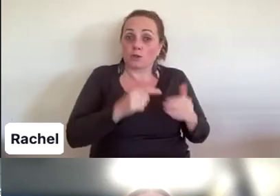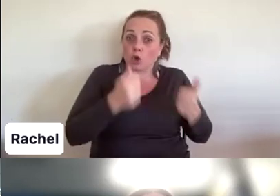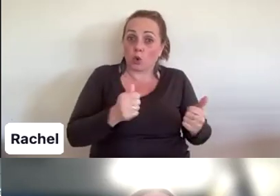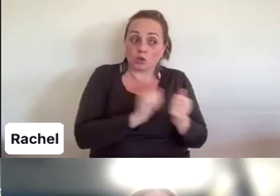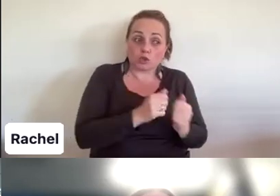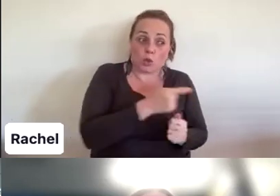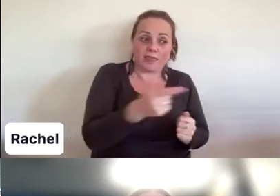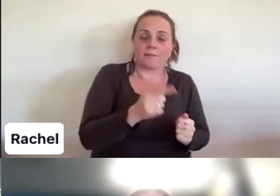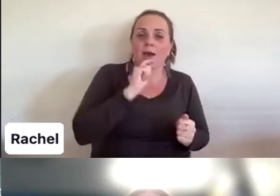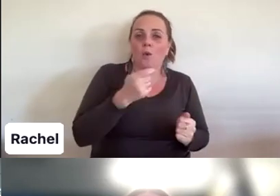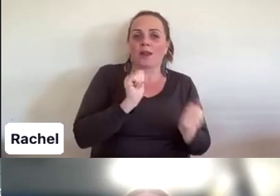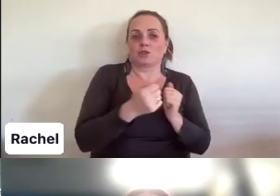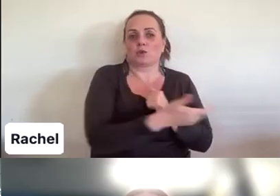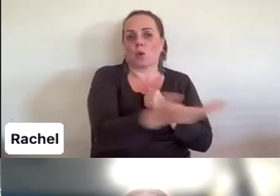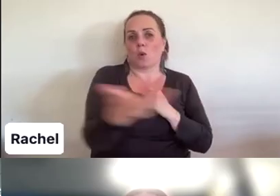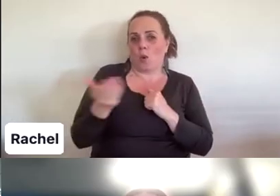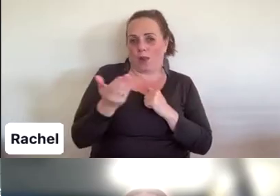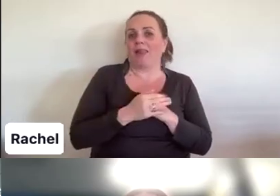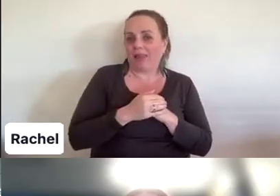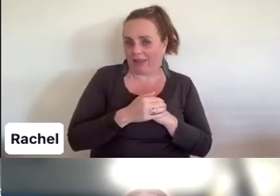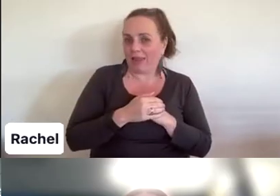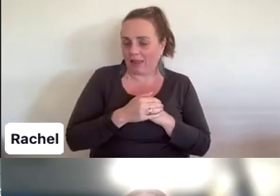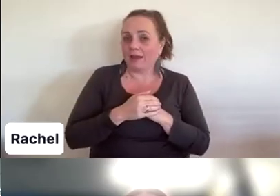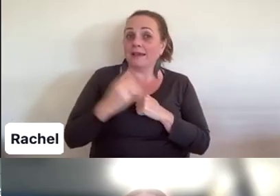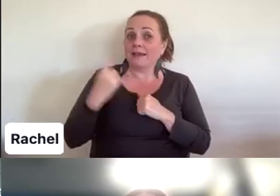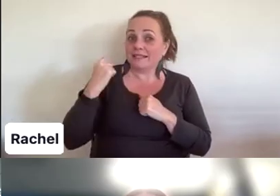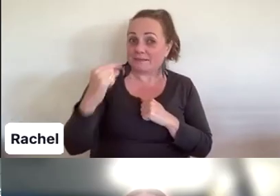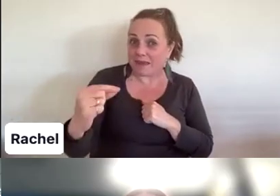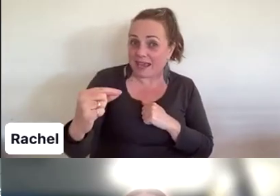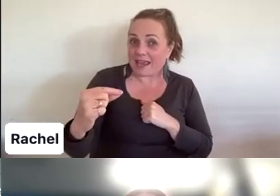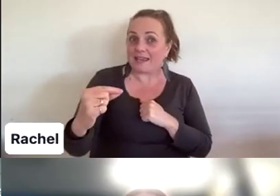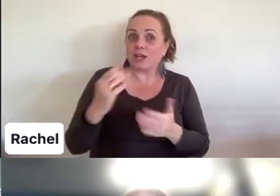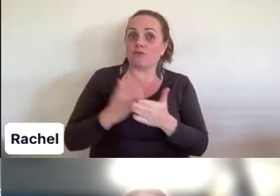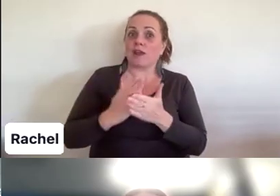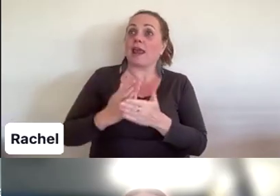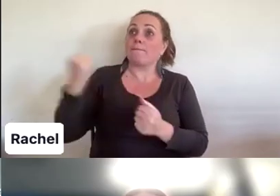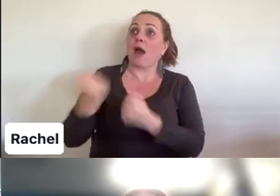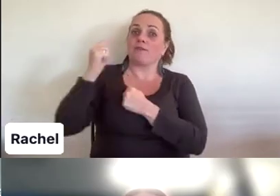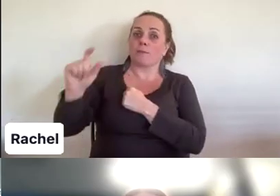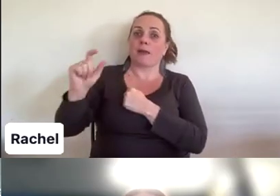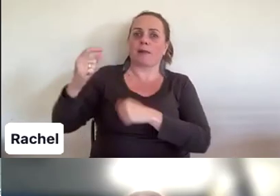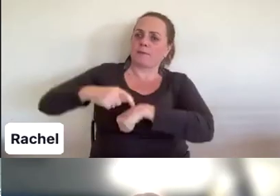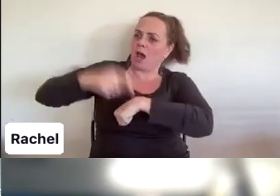Andrew Dobson's phrase, speed is the friend of the powerful and an enemy of the powerless,